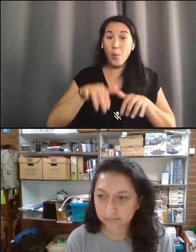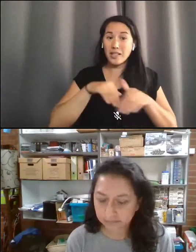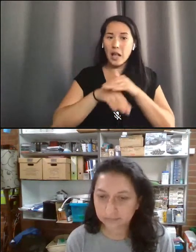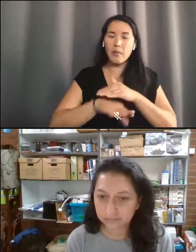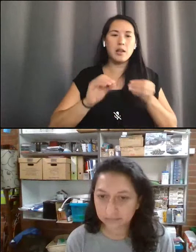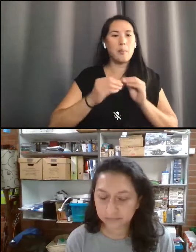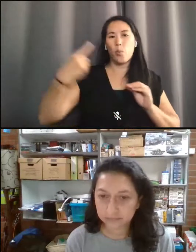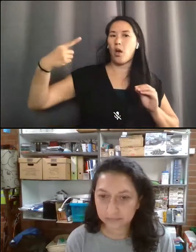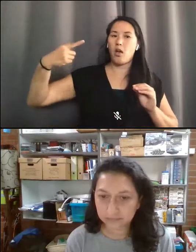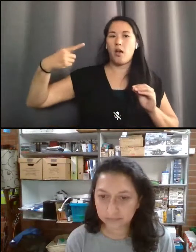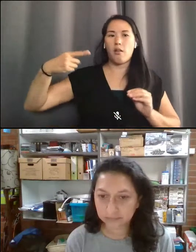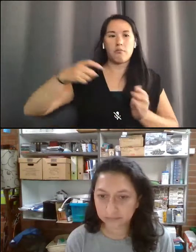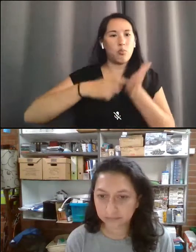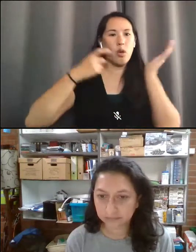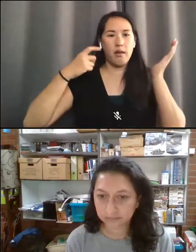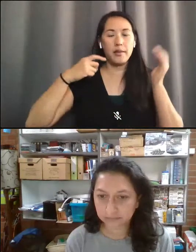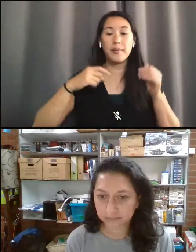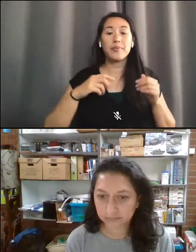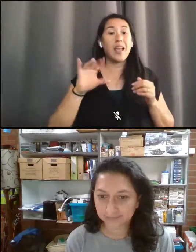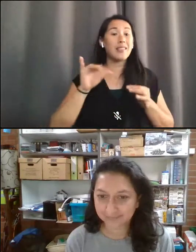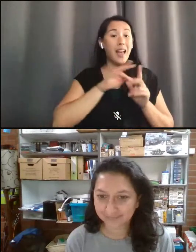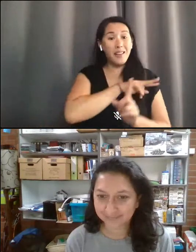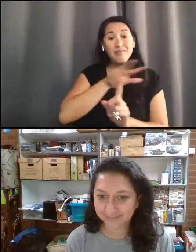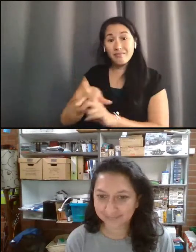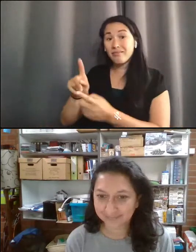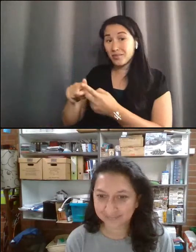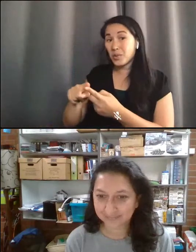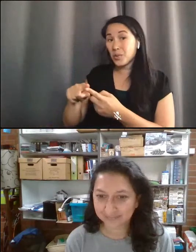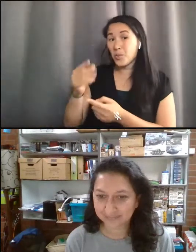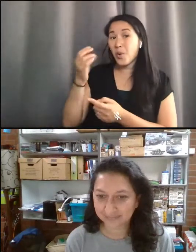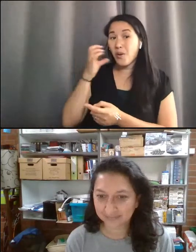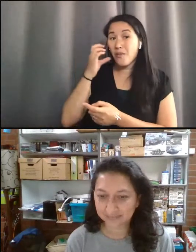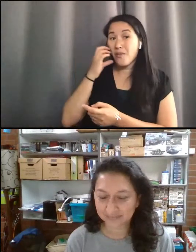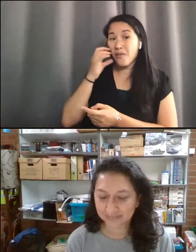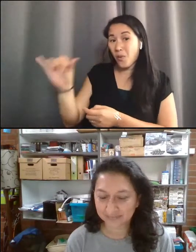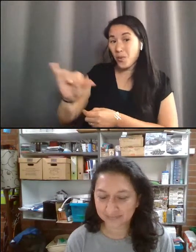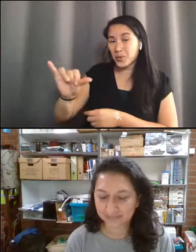things and that applies to mobile devices too and then universal does i mean uh inclusive design